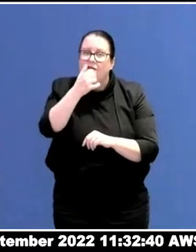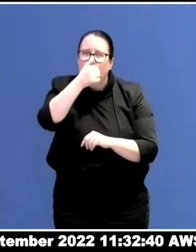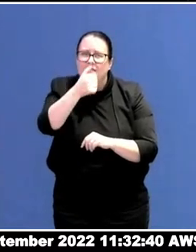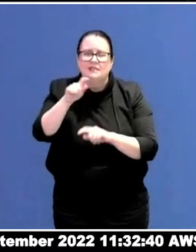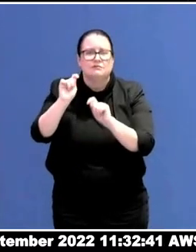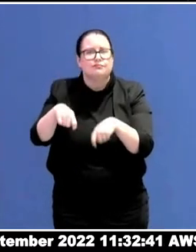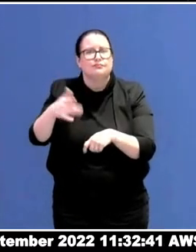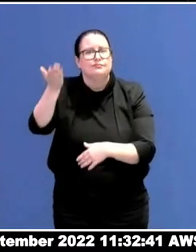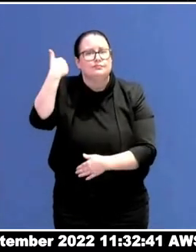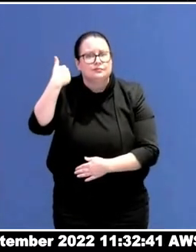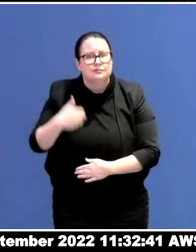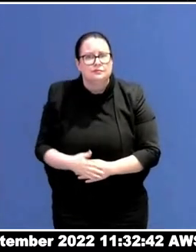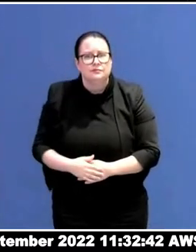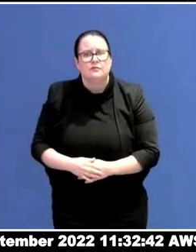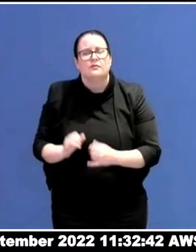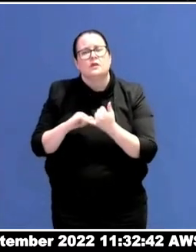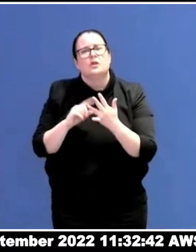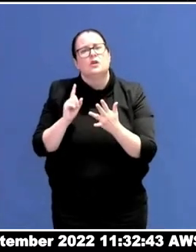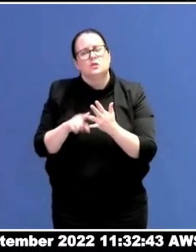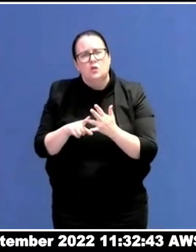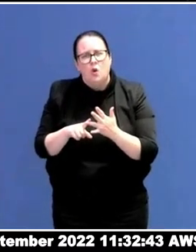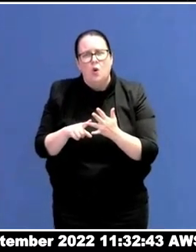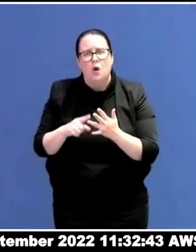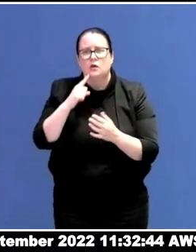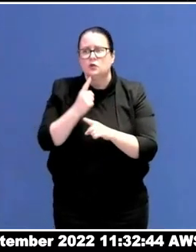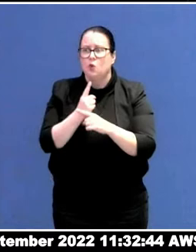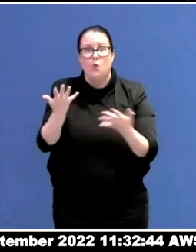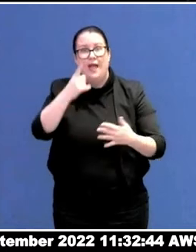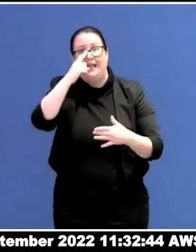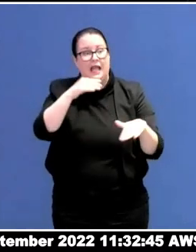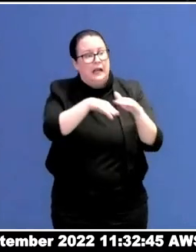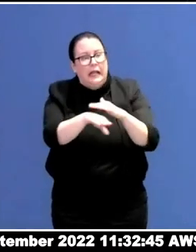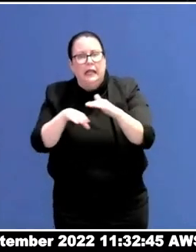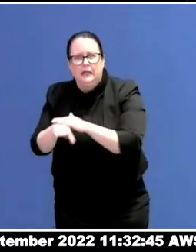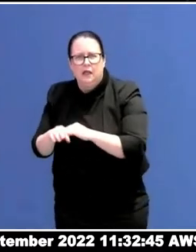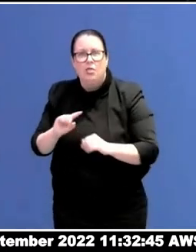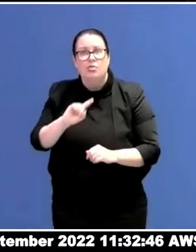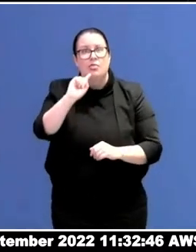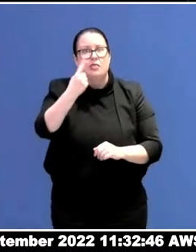In terms of the space, as mentioned earlier parts, there was a period of about four, five weeks where we didn't have a space.